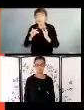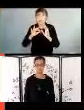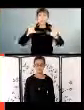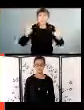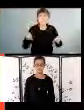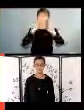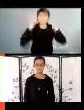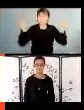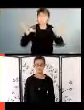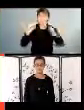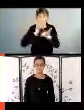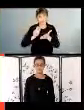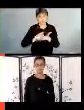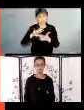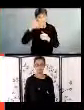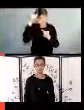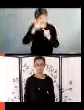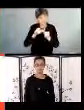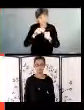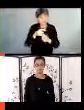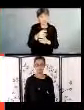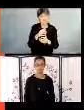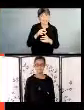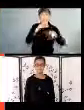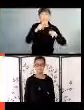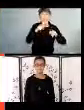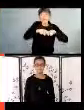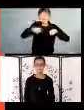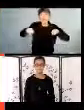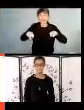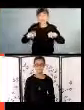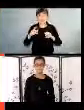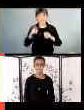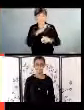will be made up of people from many different disciplines, practices and backgrounds.